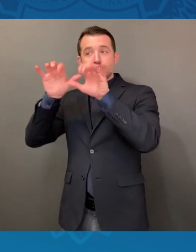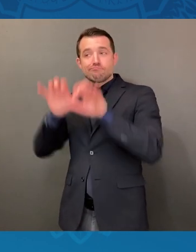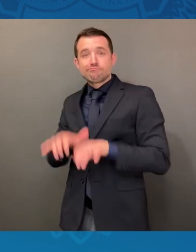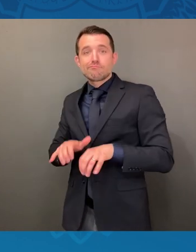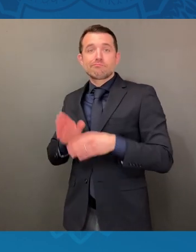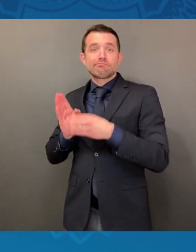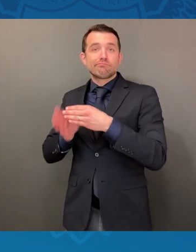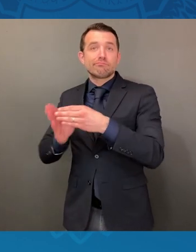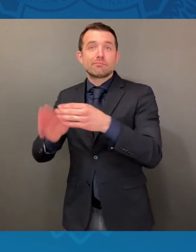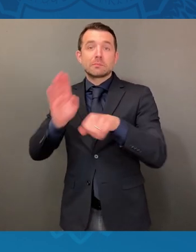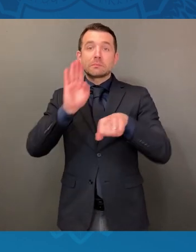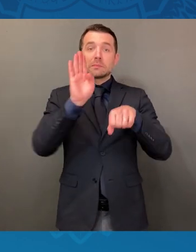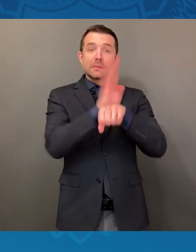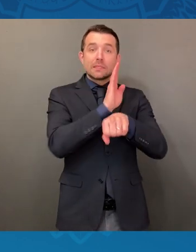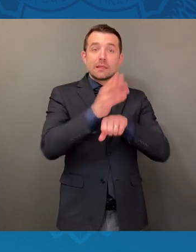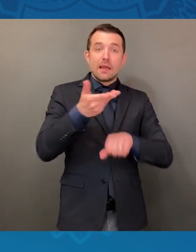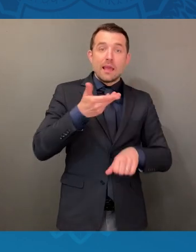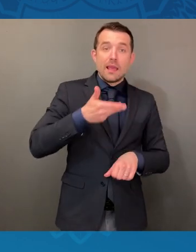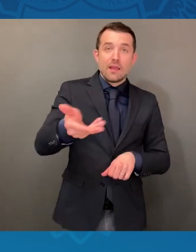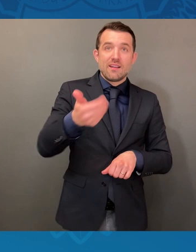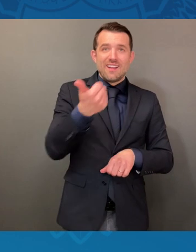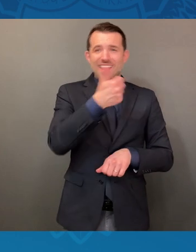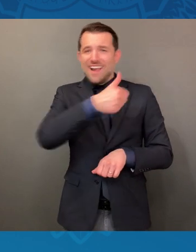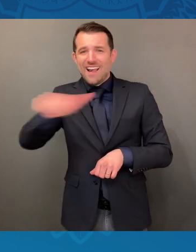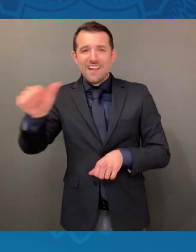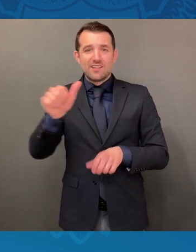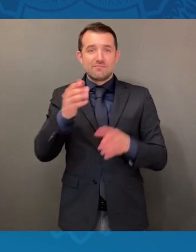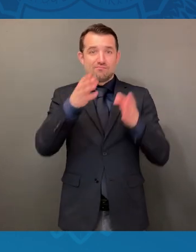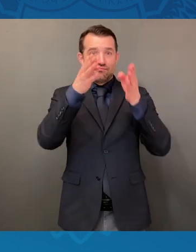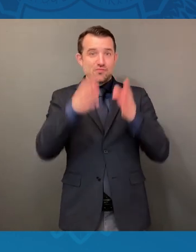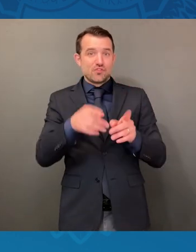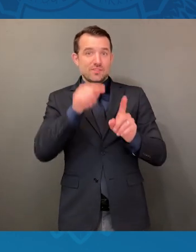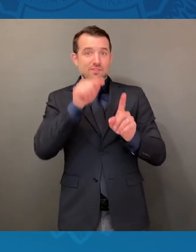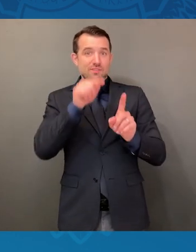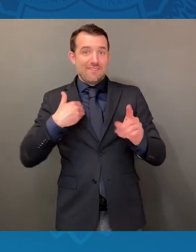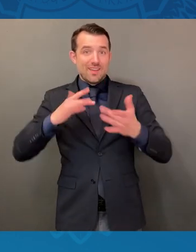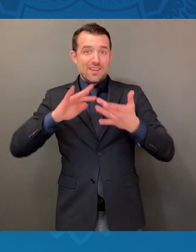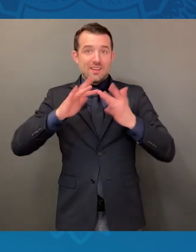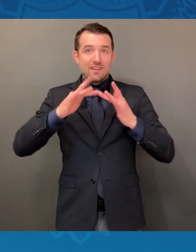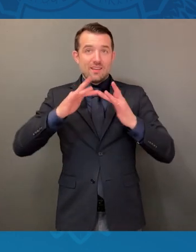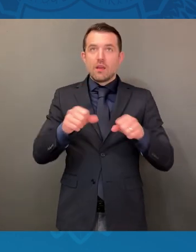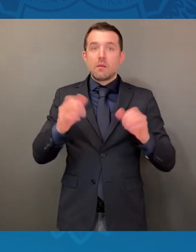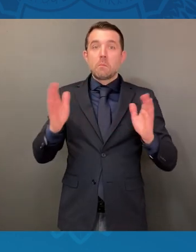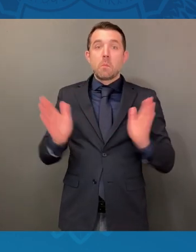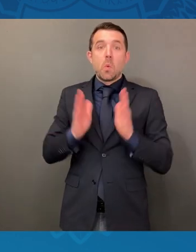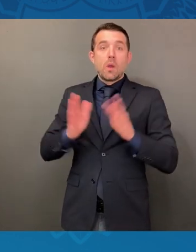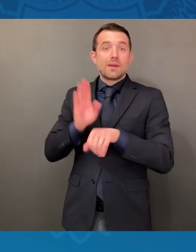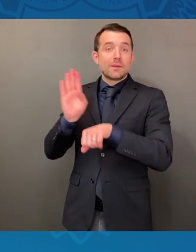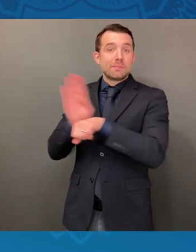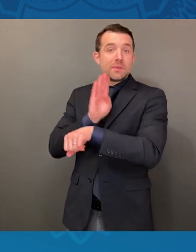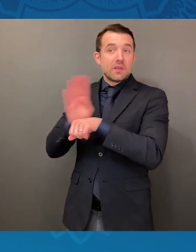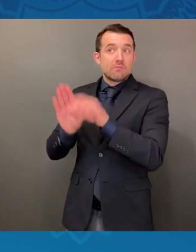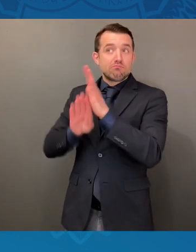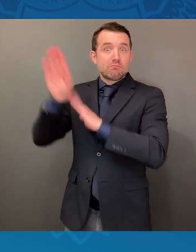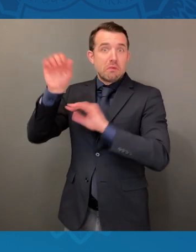It opens up new markets to small businesses and allows entrepreneurs to collaborate and to create.